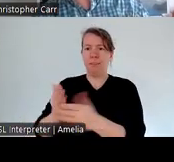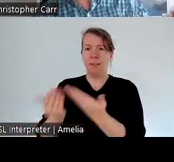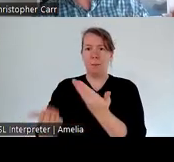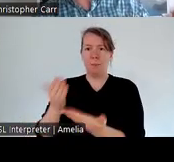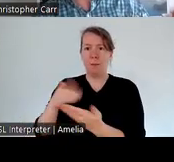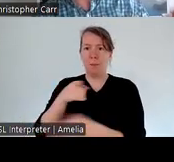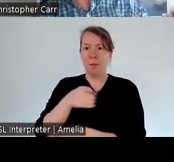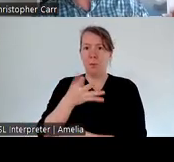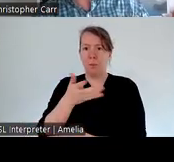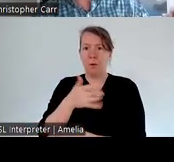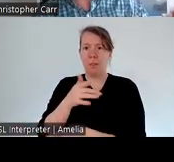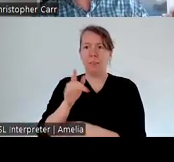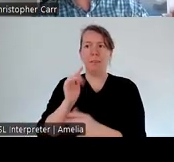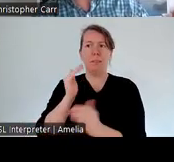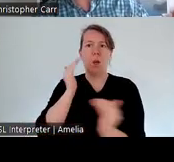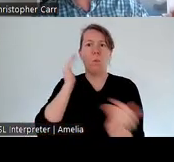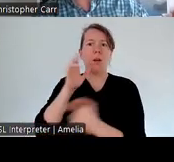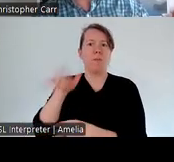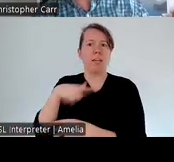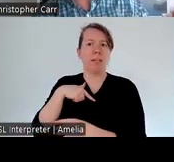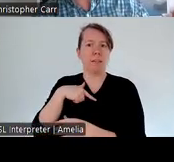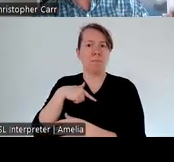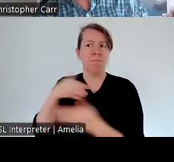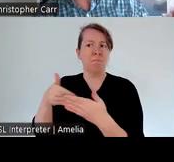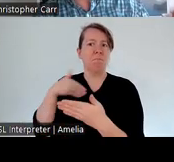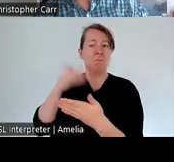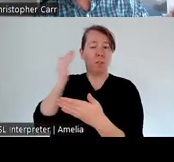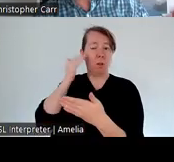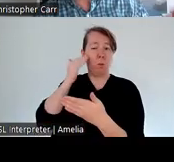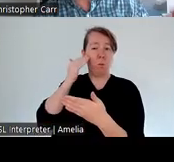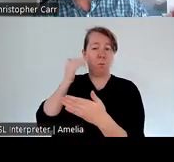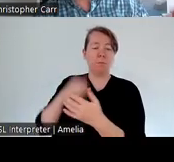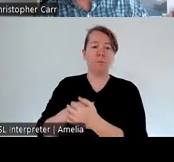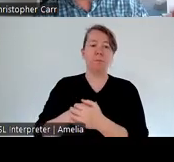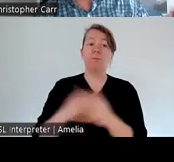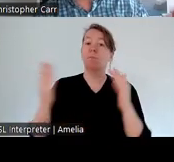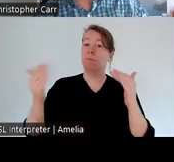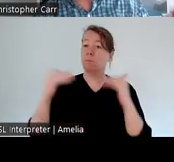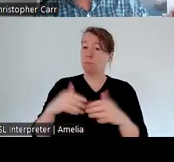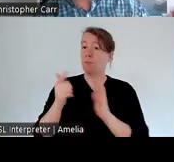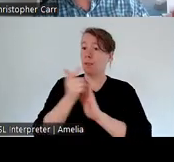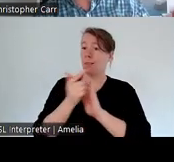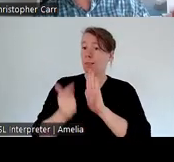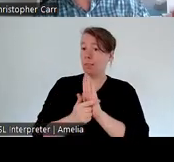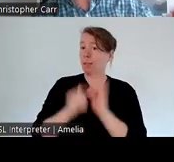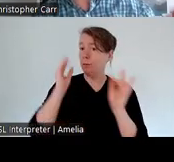be aware of.” And then also if there's any legal considerations, you know with the